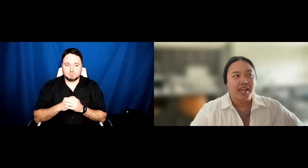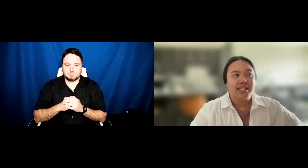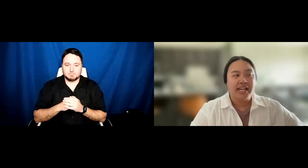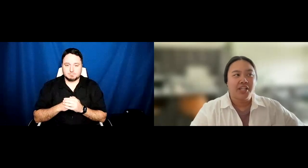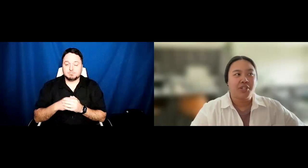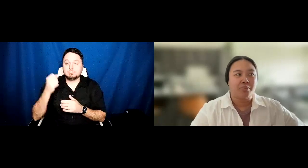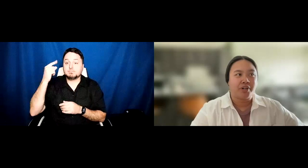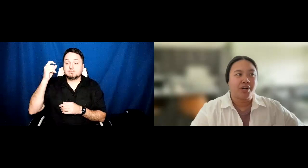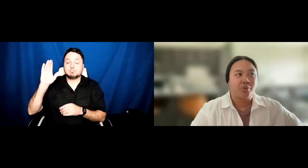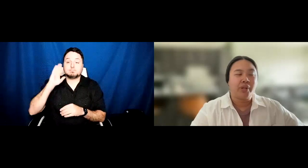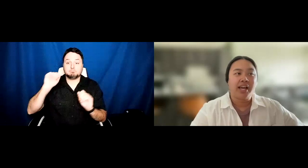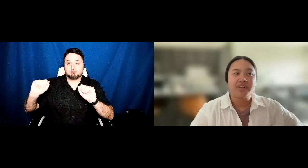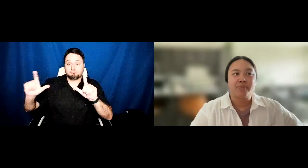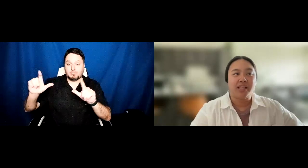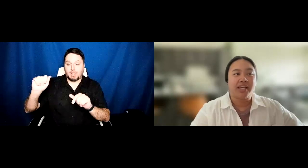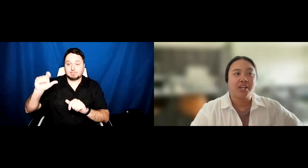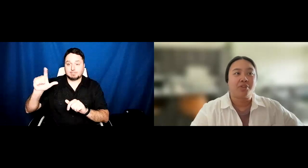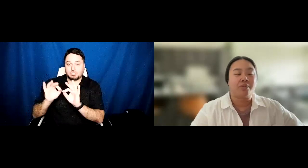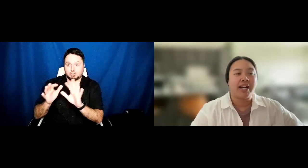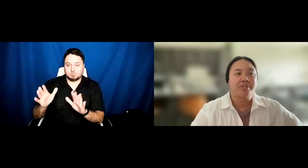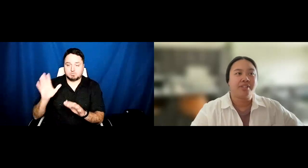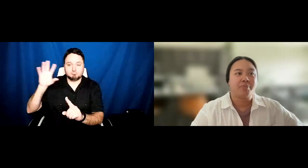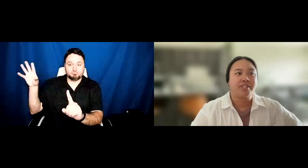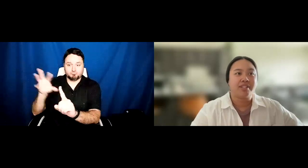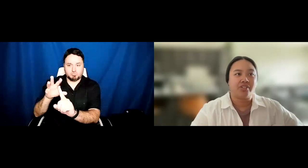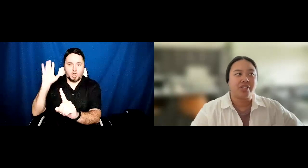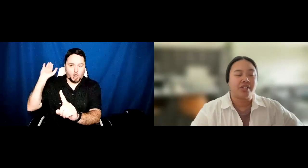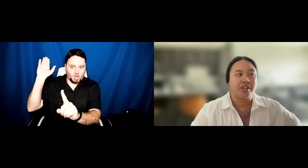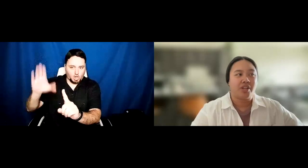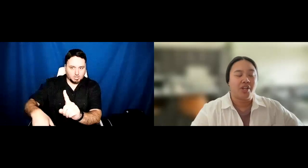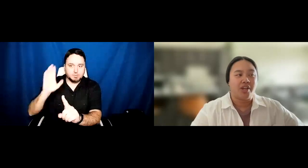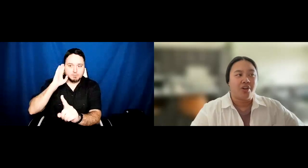The ASL interpreter will have a spotlight throughout the presentation.